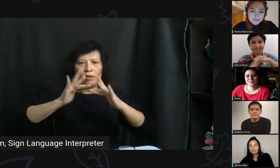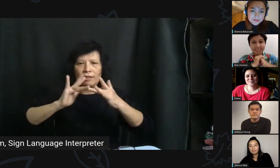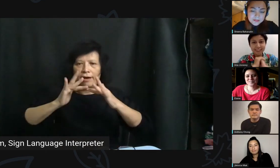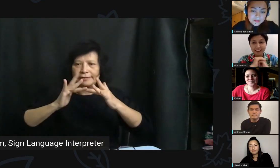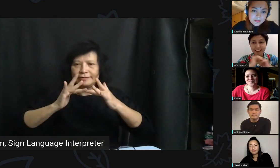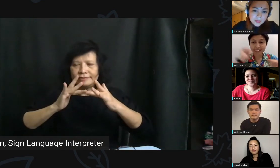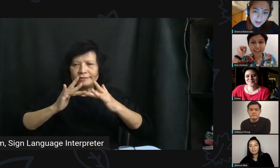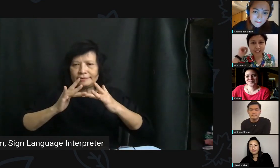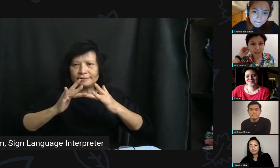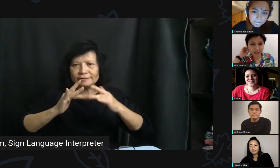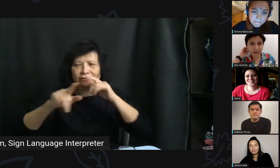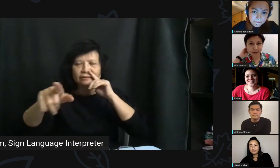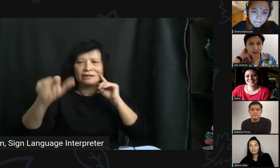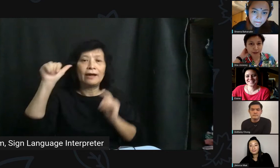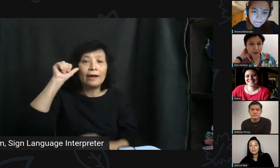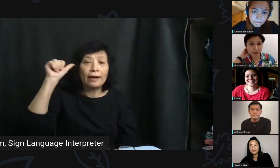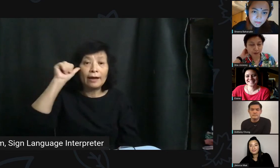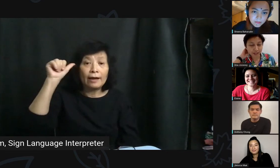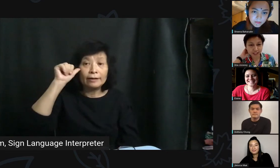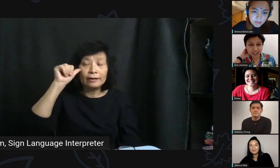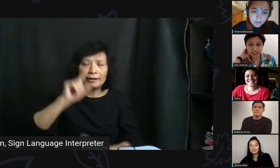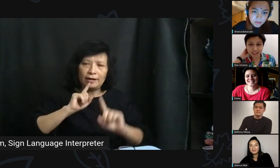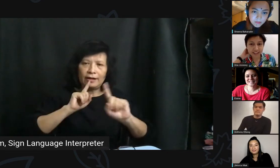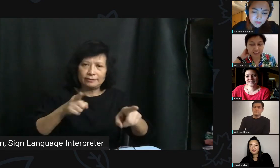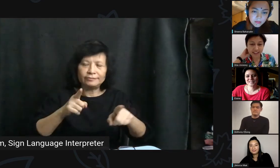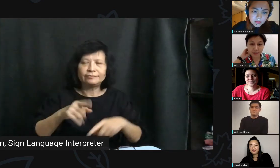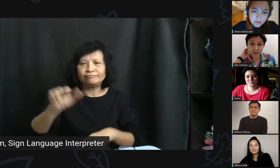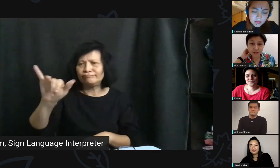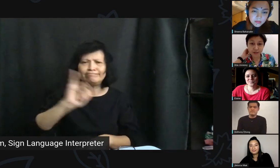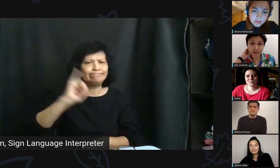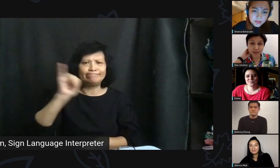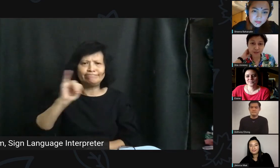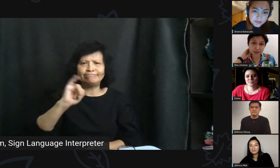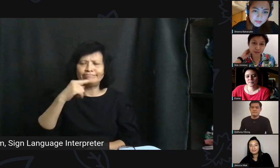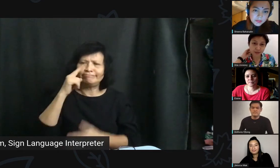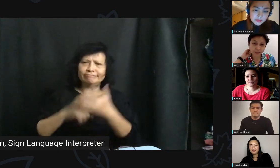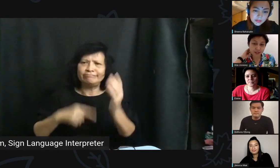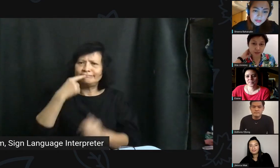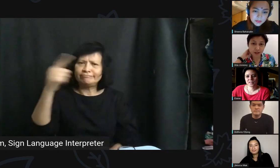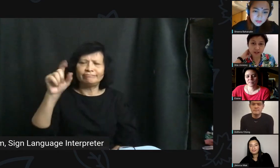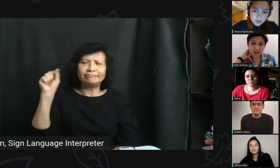Yeah, I’d like to echo what Sheena said. It was very difficult for me as well.